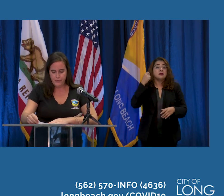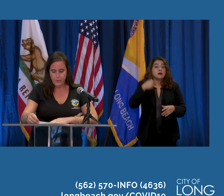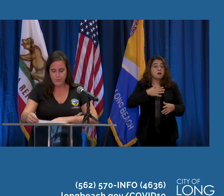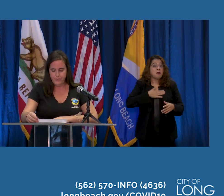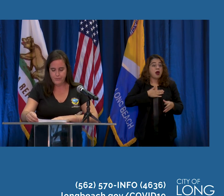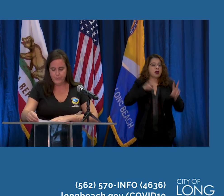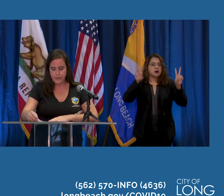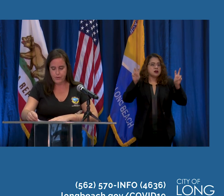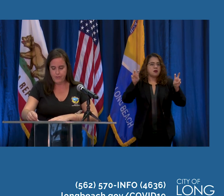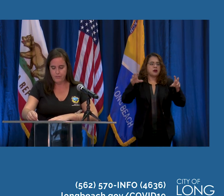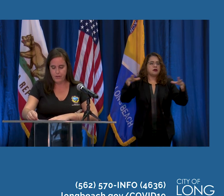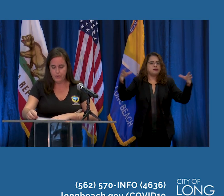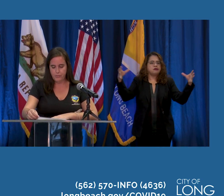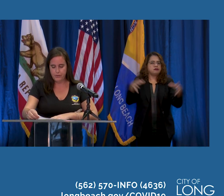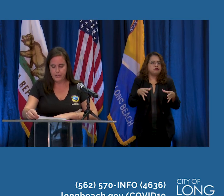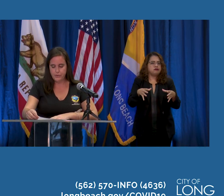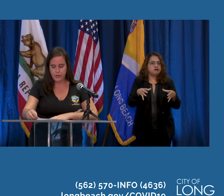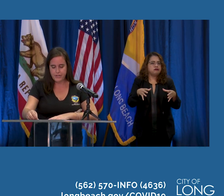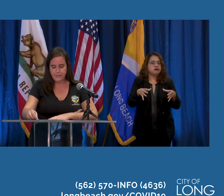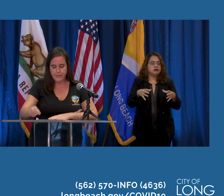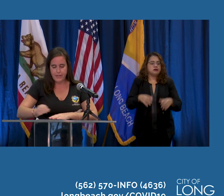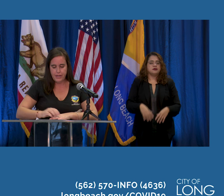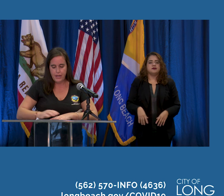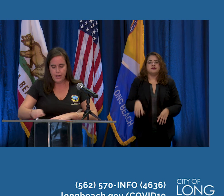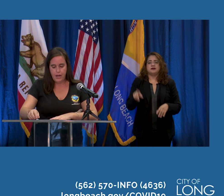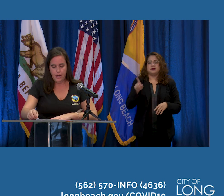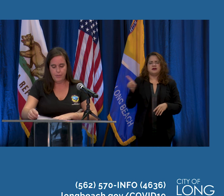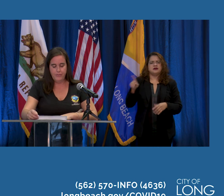So this is a graph related to our testing.